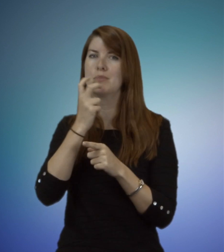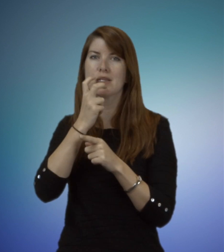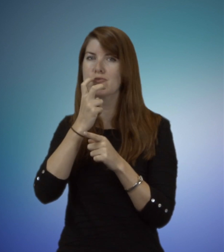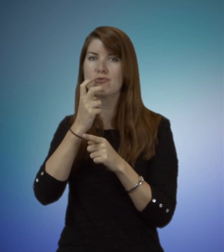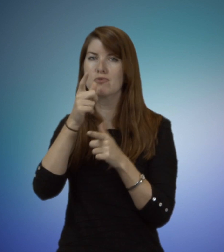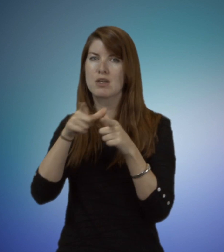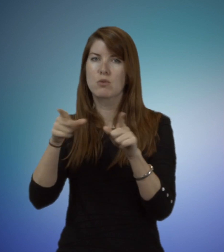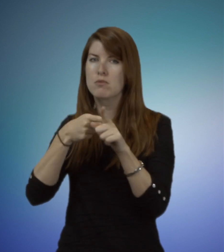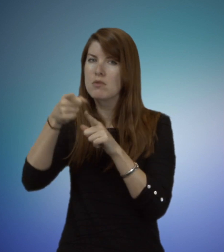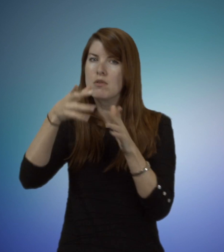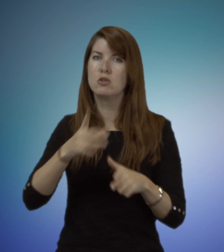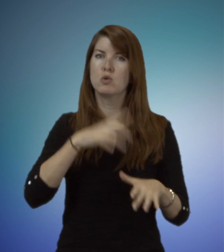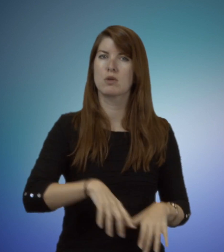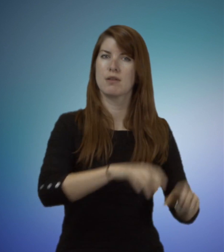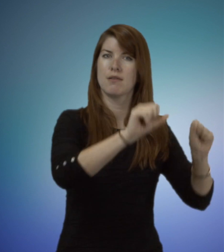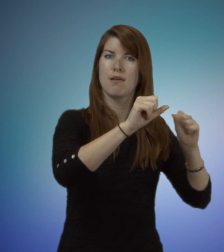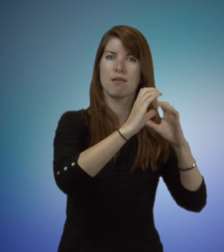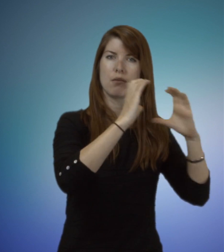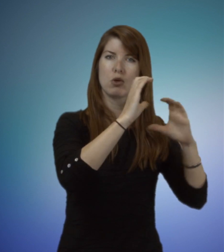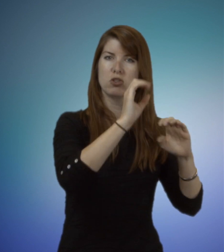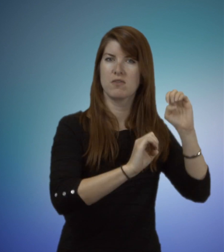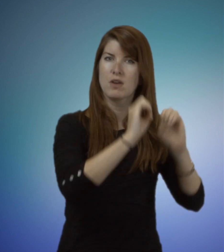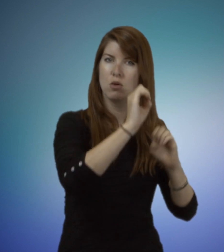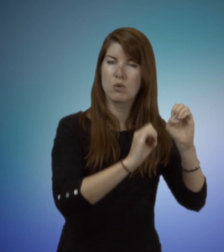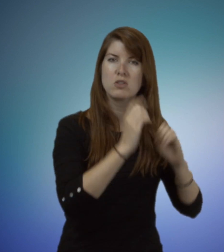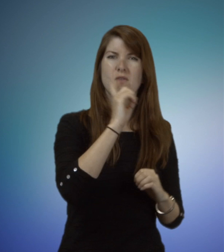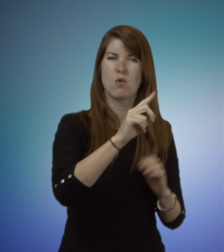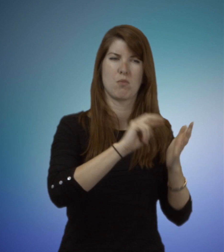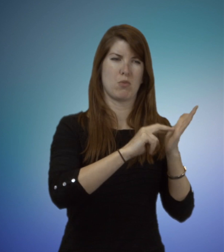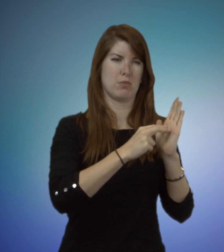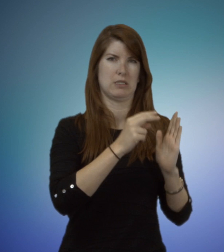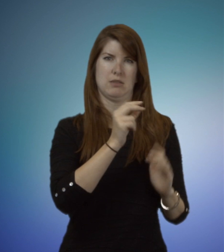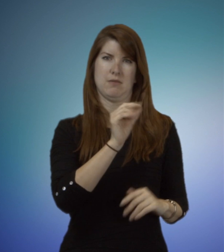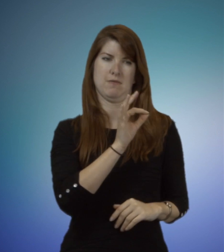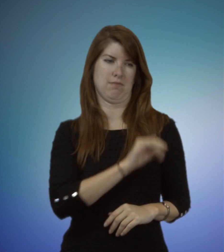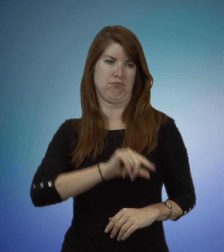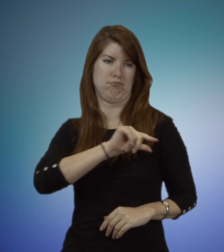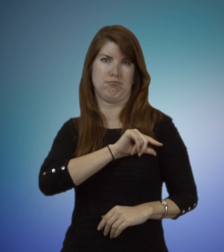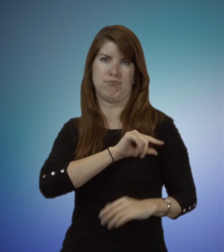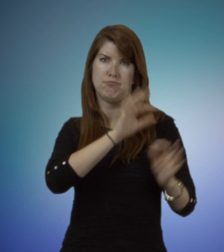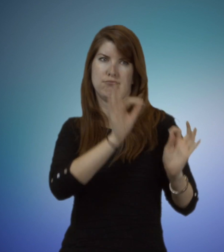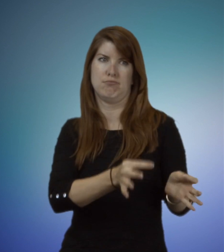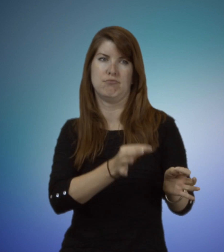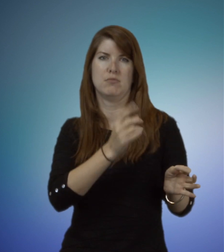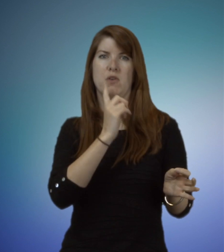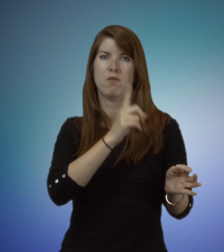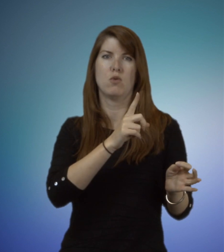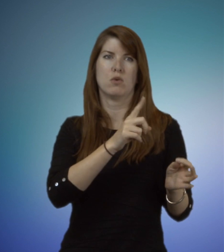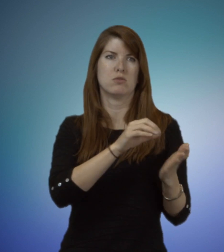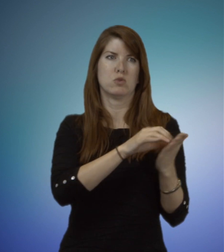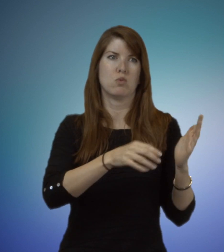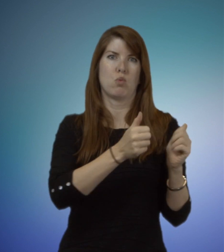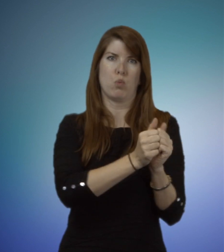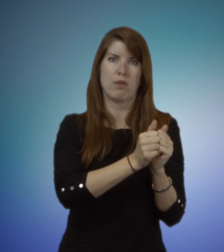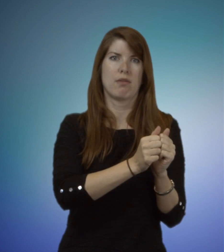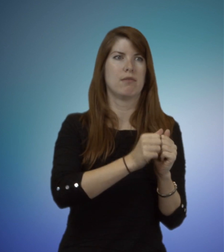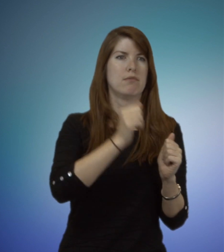to conduct a communication evaluation for the purpose of determining eligibility as a, as a student with an auditory impairment.